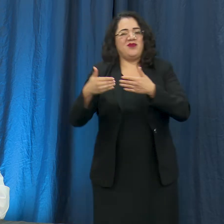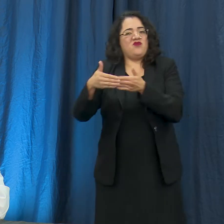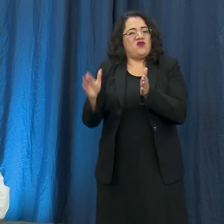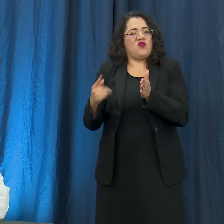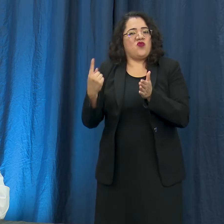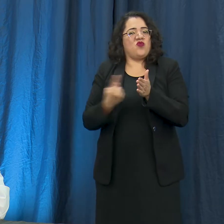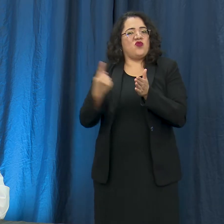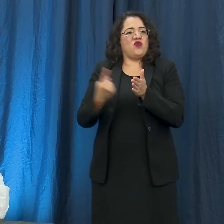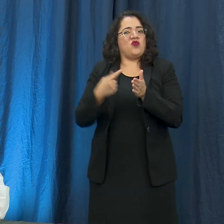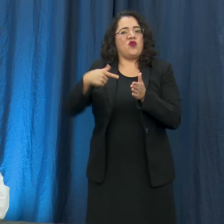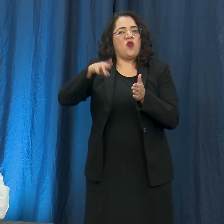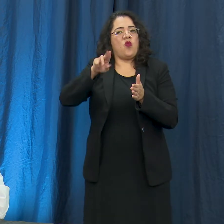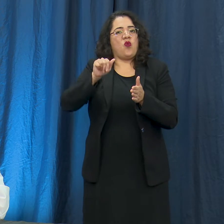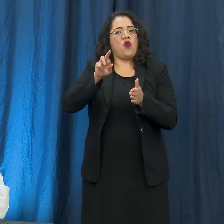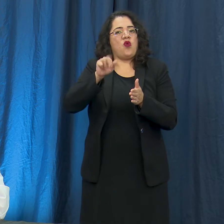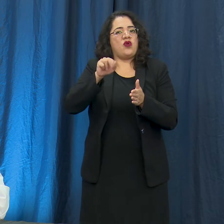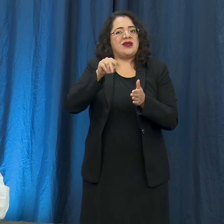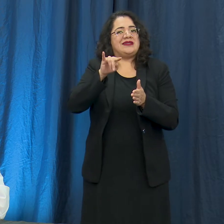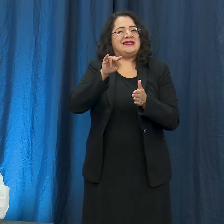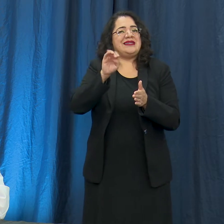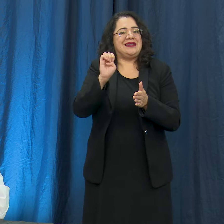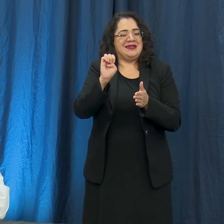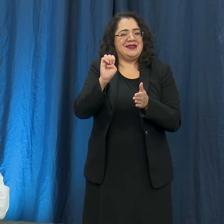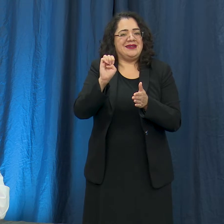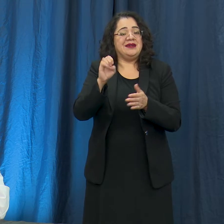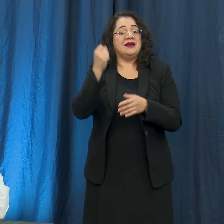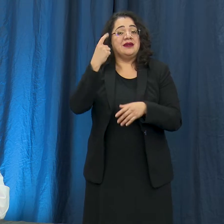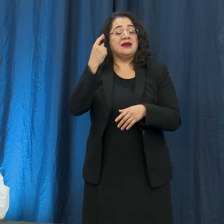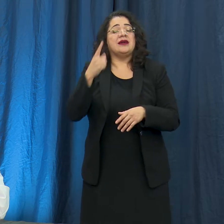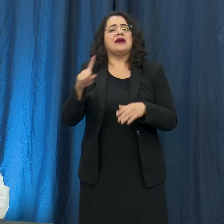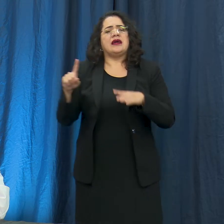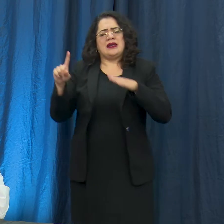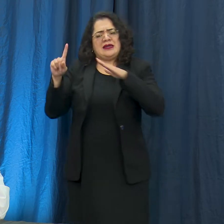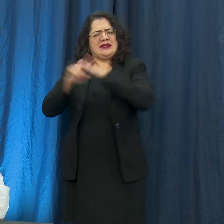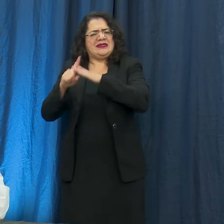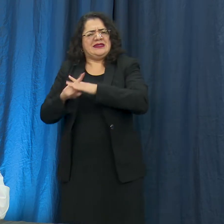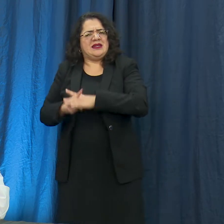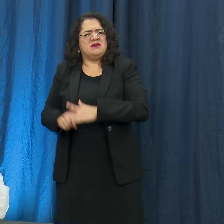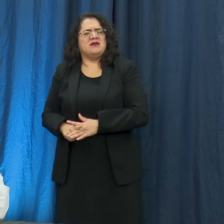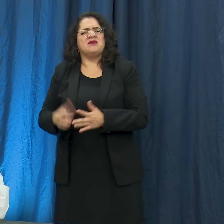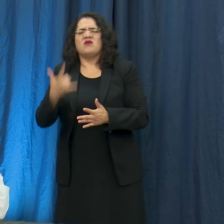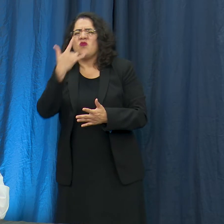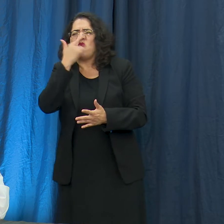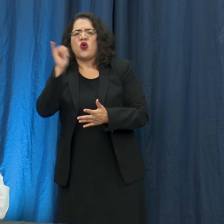virus. Just to review again the symptoms of COVID-19: coughs,